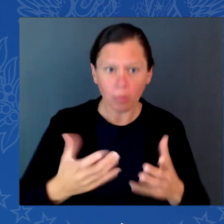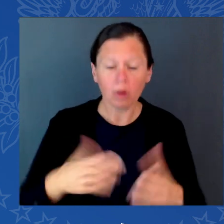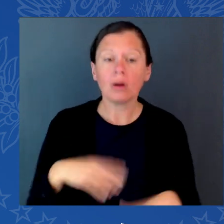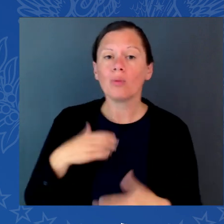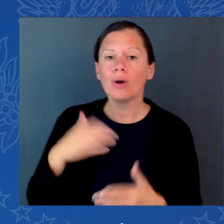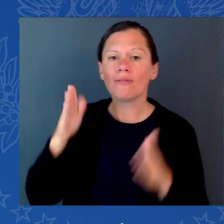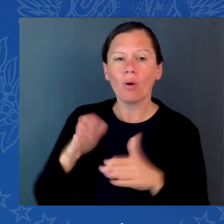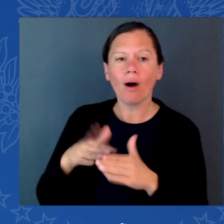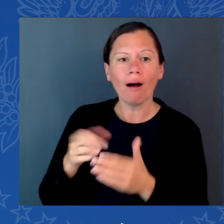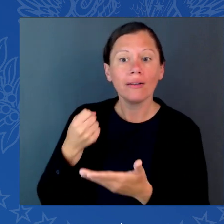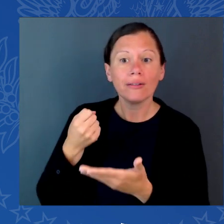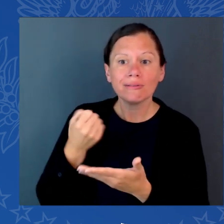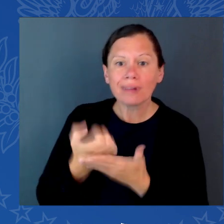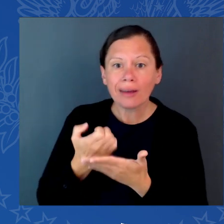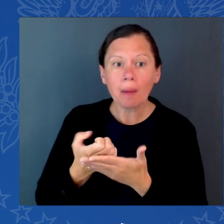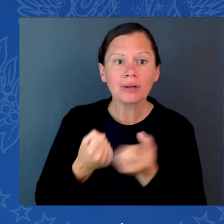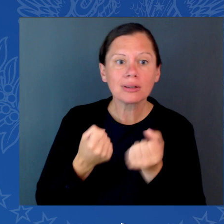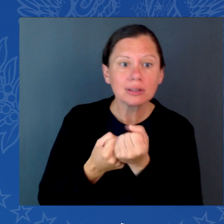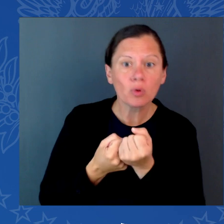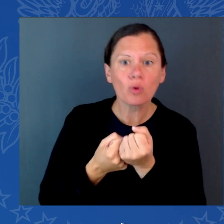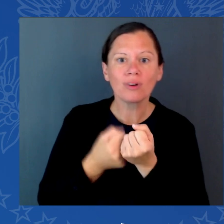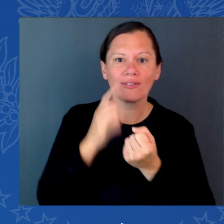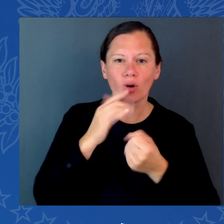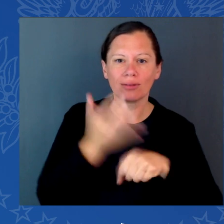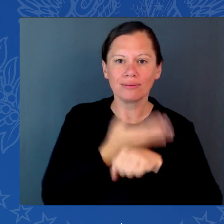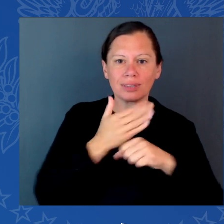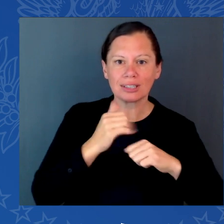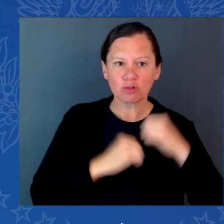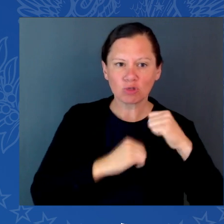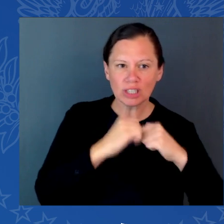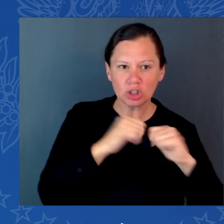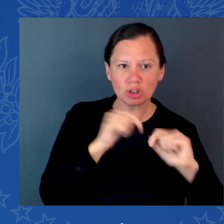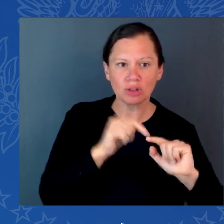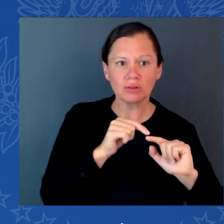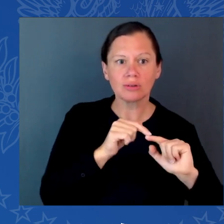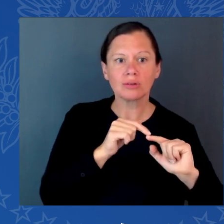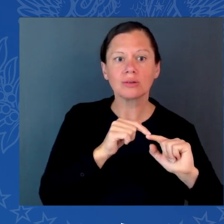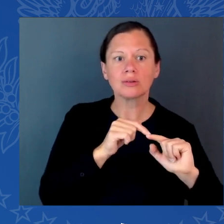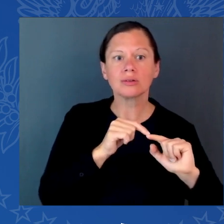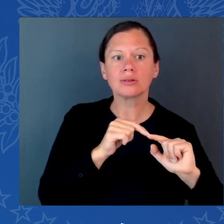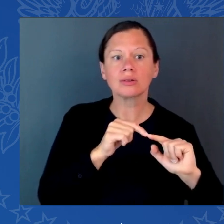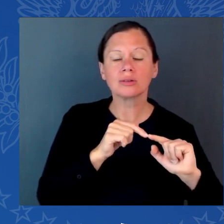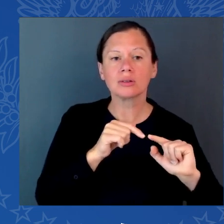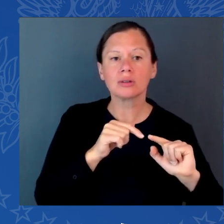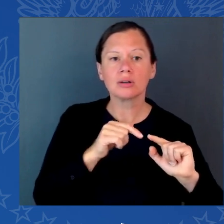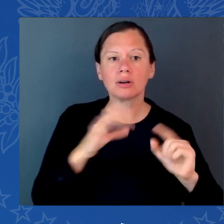which will include building railways, linking ports, increasing passage of goods and services, boosting trade between all parties.